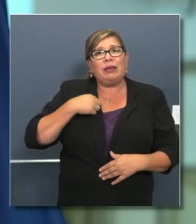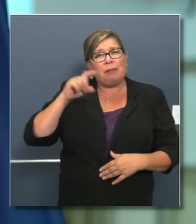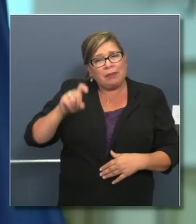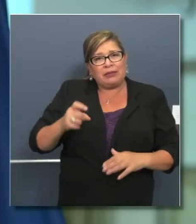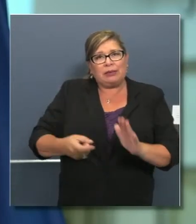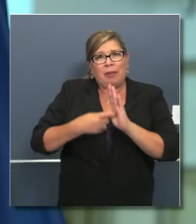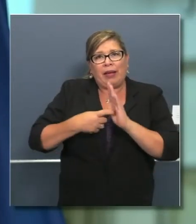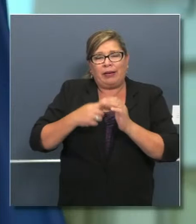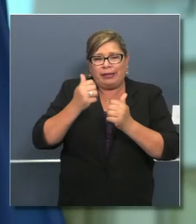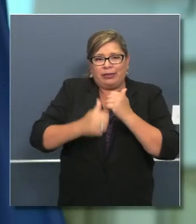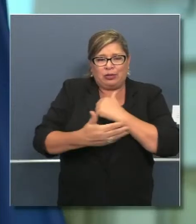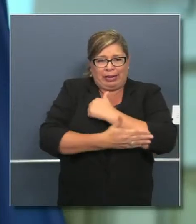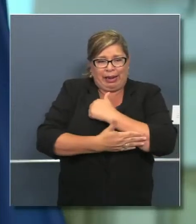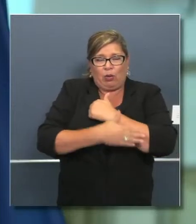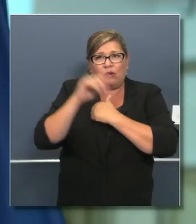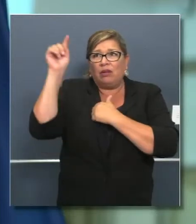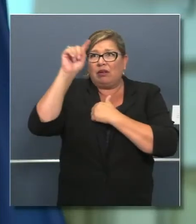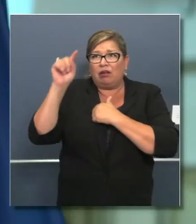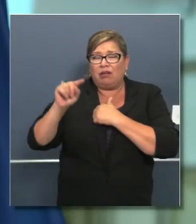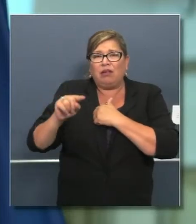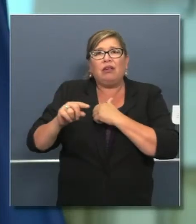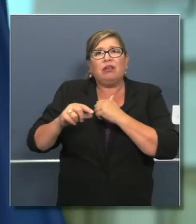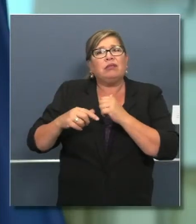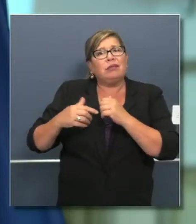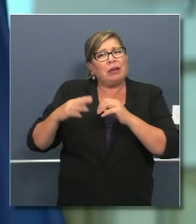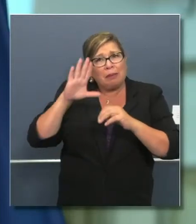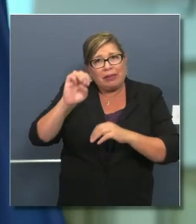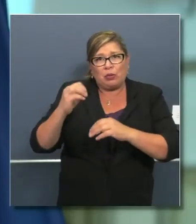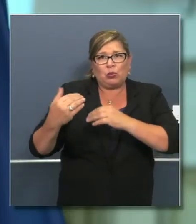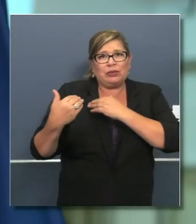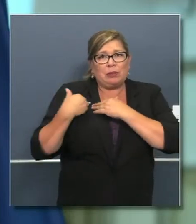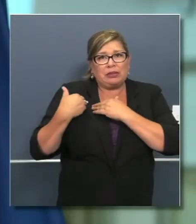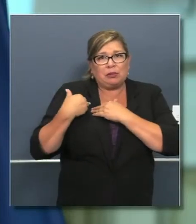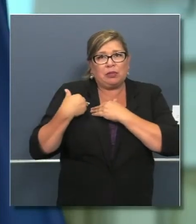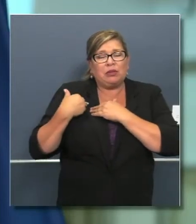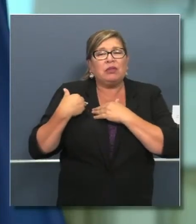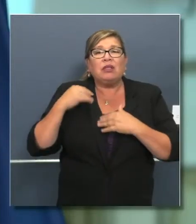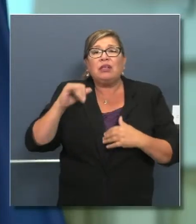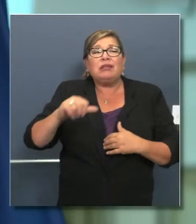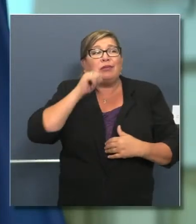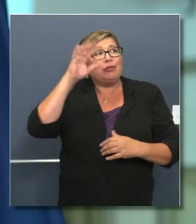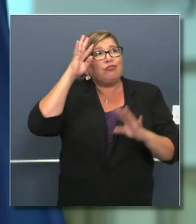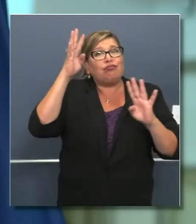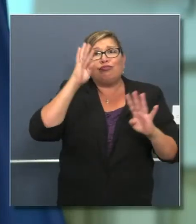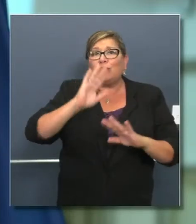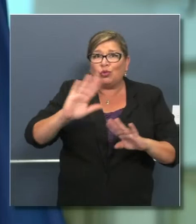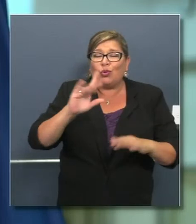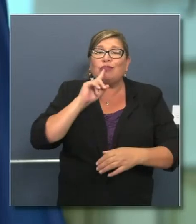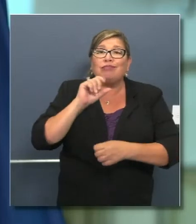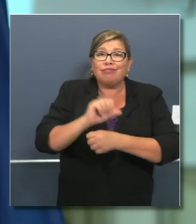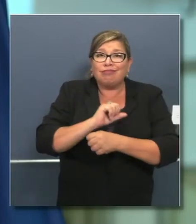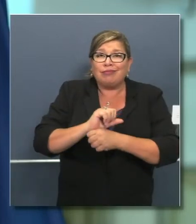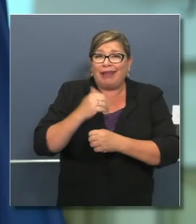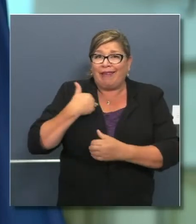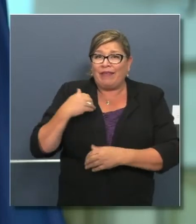dollars to that pledge it's not rhetorical it is literal and what I mean by literal let me extend